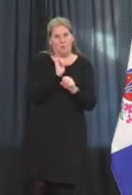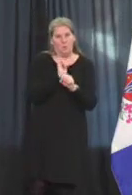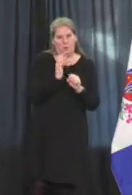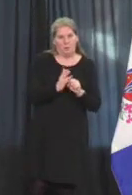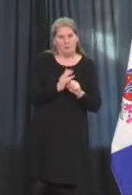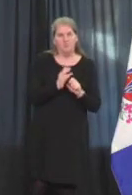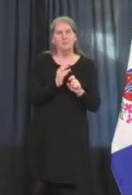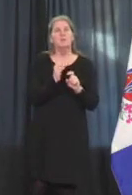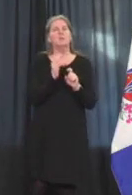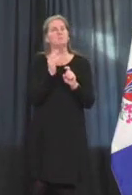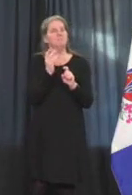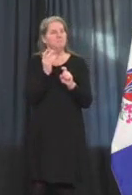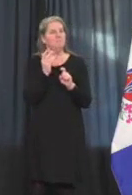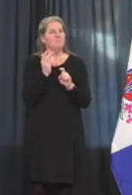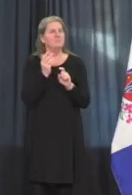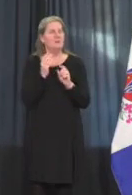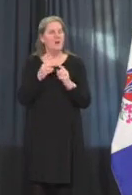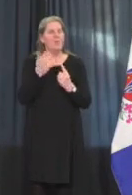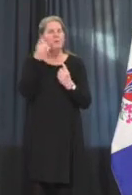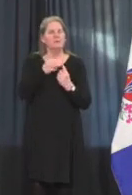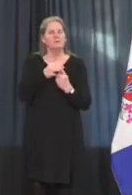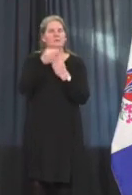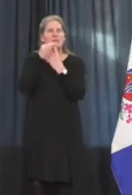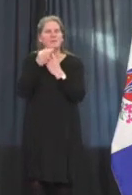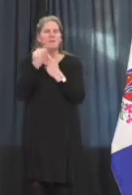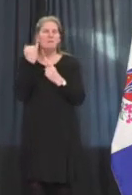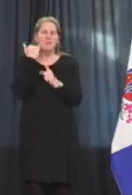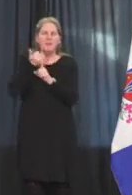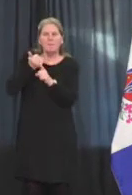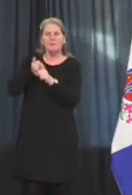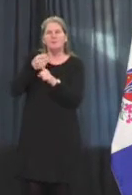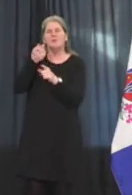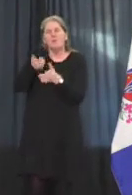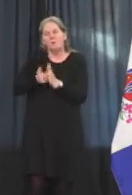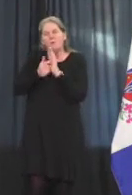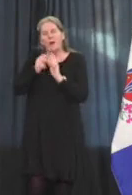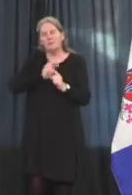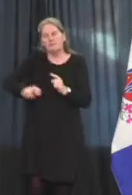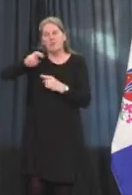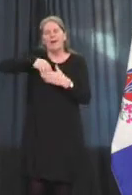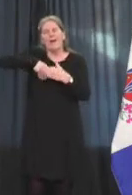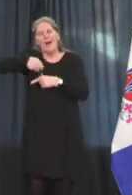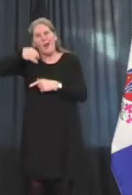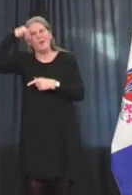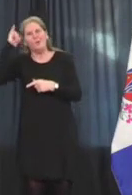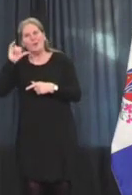SERVICE PROVIDERS THAT MAY NEED TO TRAVEL OUT OF THE YUKON OR COME FROM ANOTHER JURISDICTION